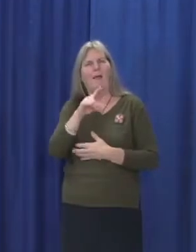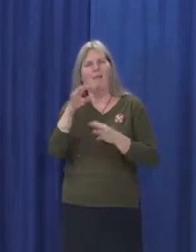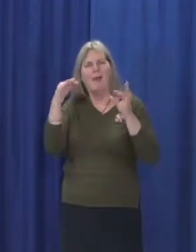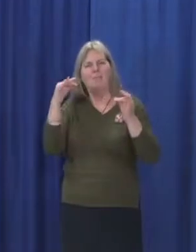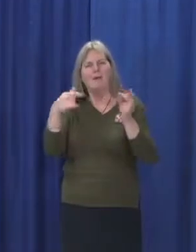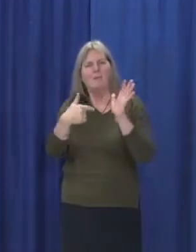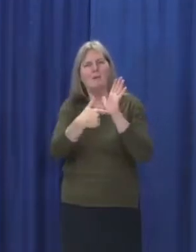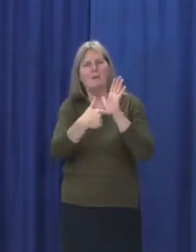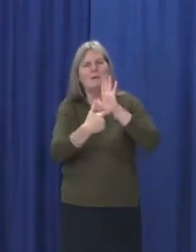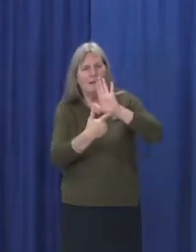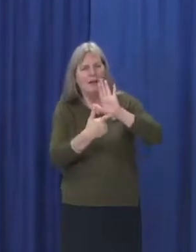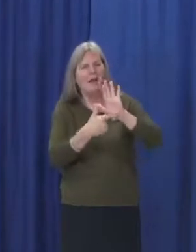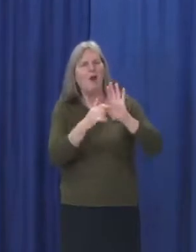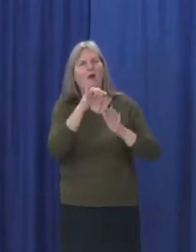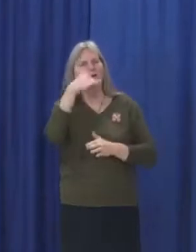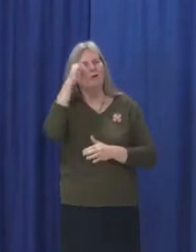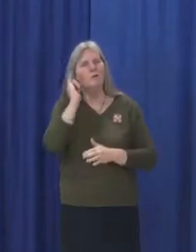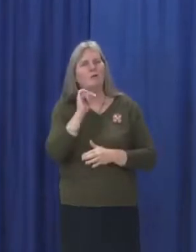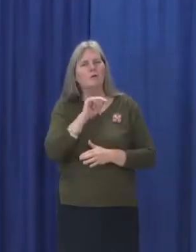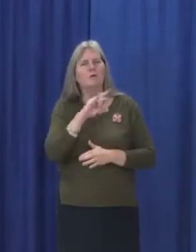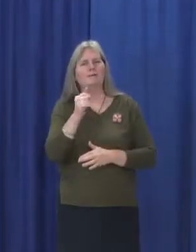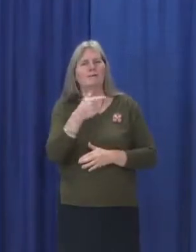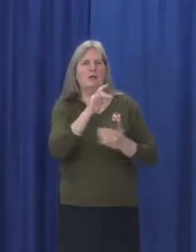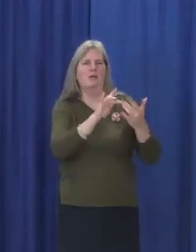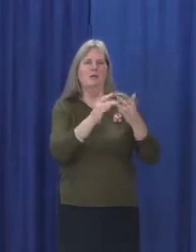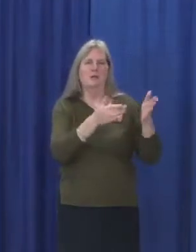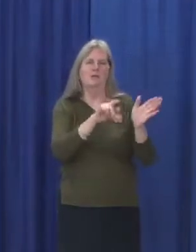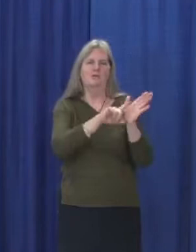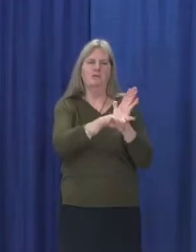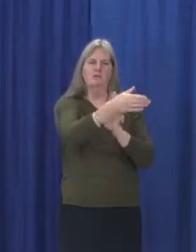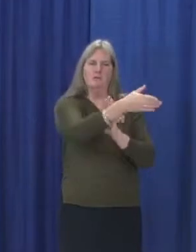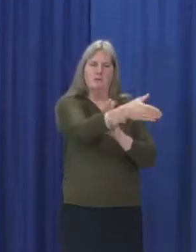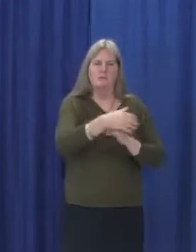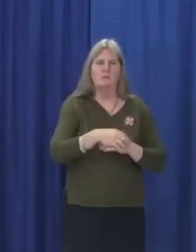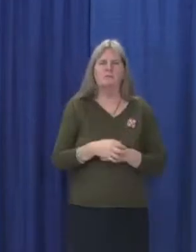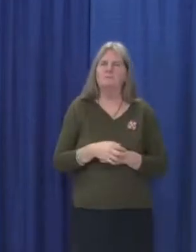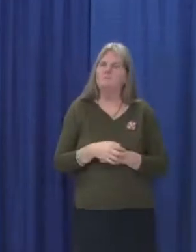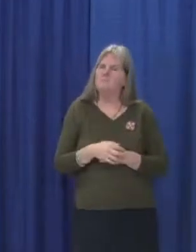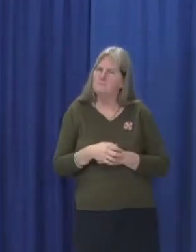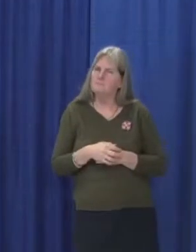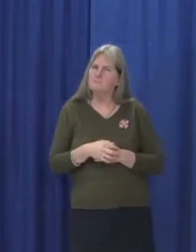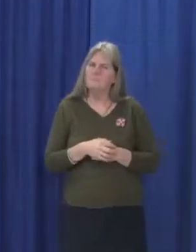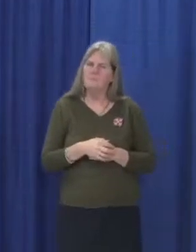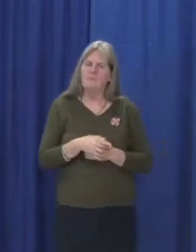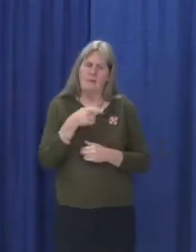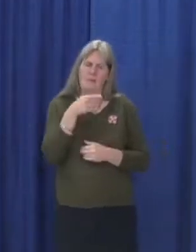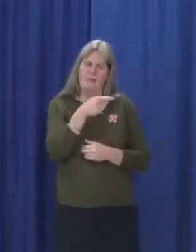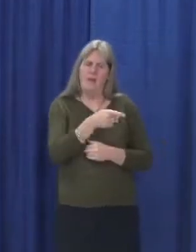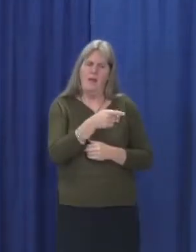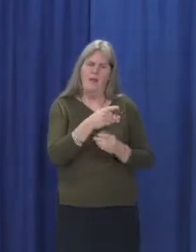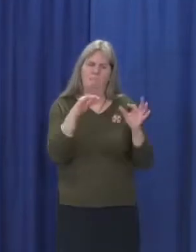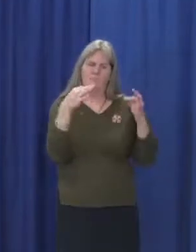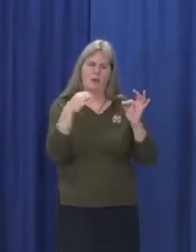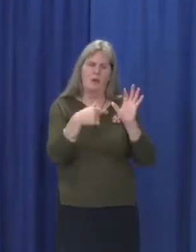document online at YUKON.ca. One of the key objectives is